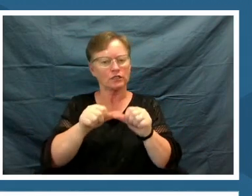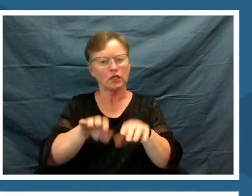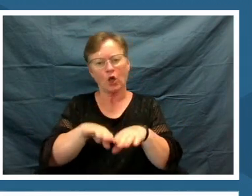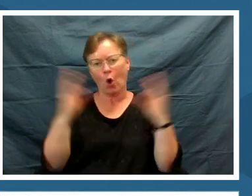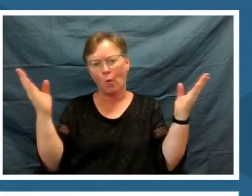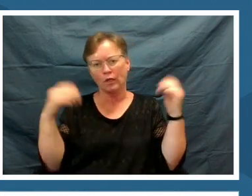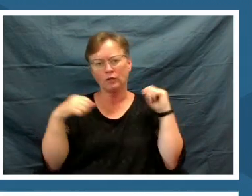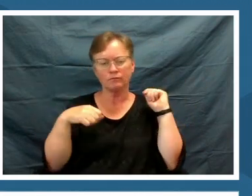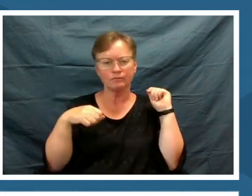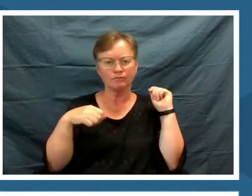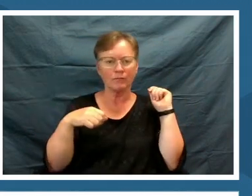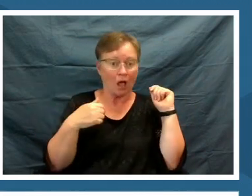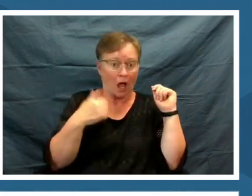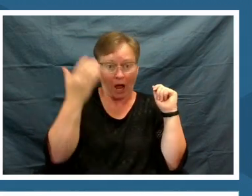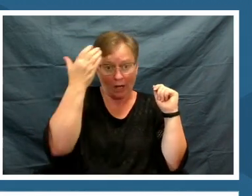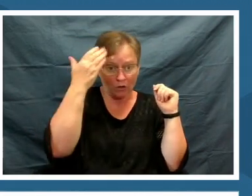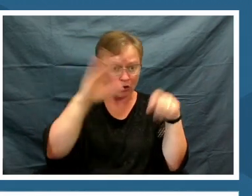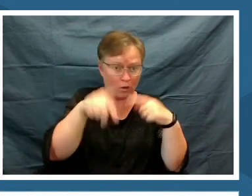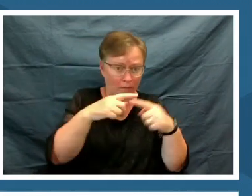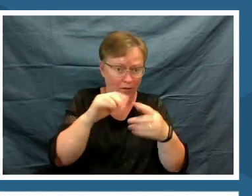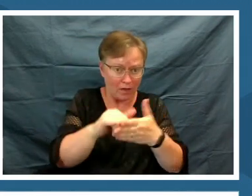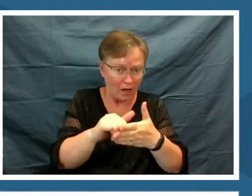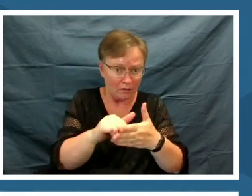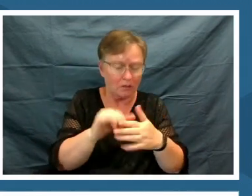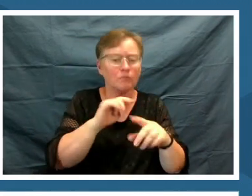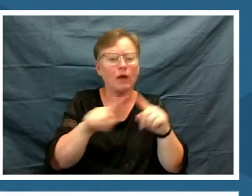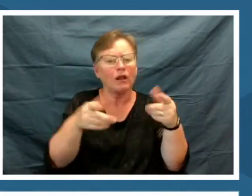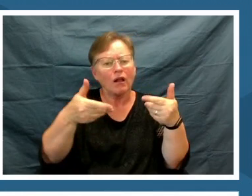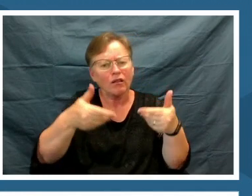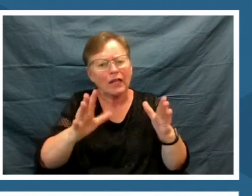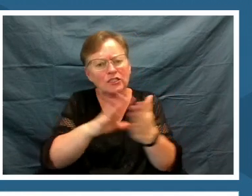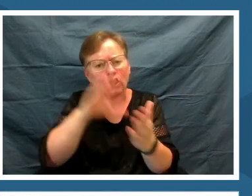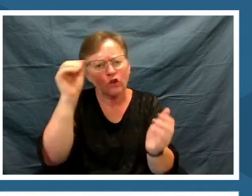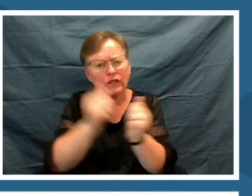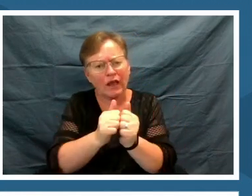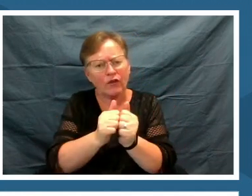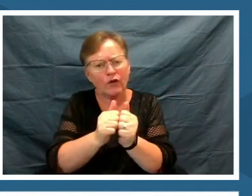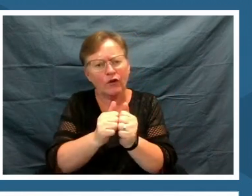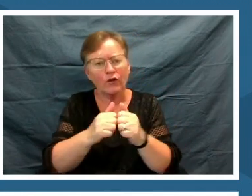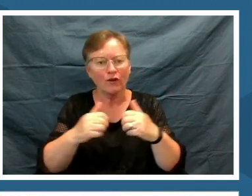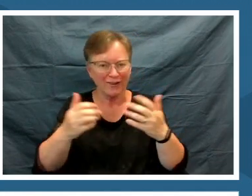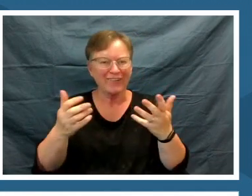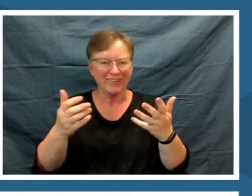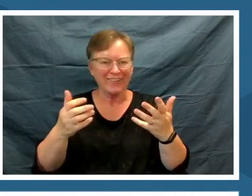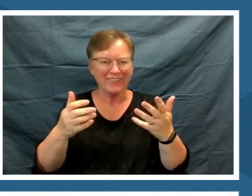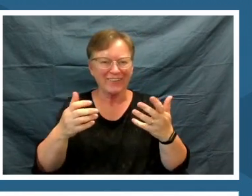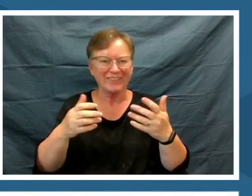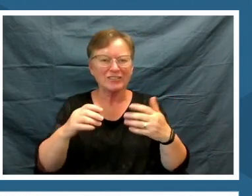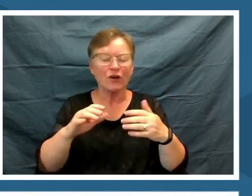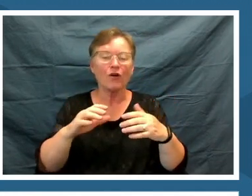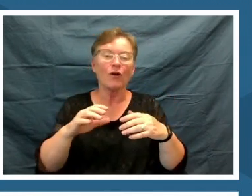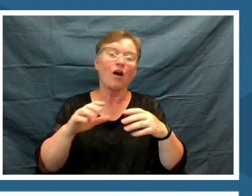about this together on the other hand you are predicting if